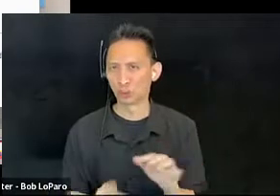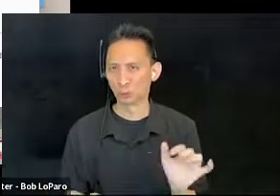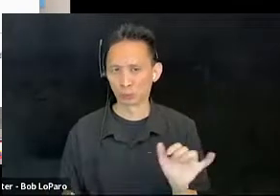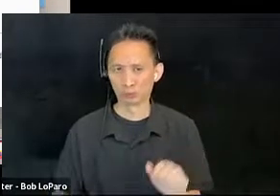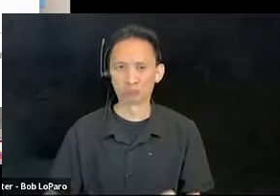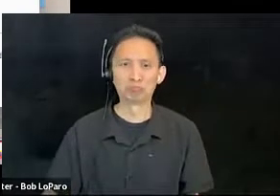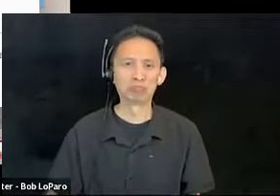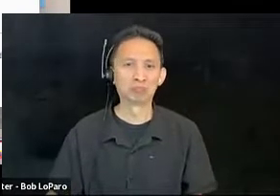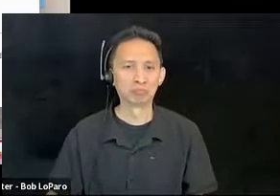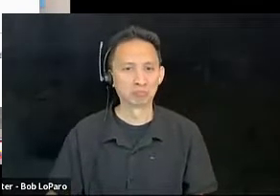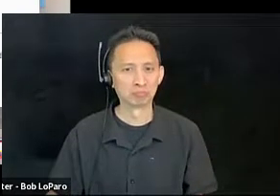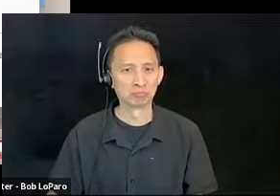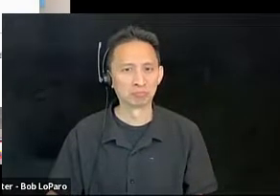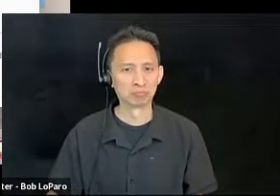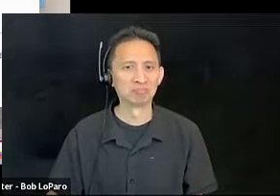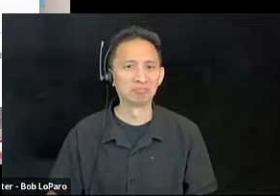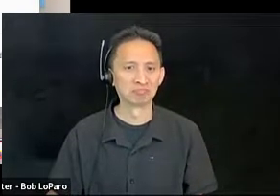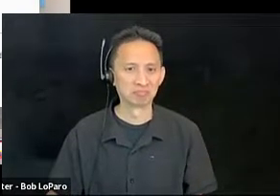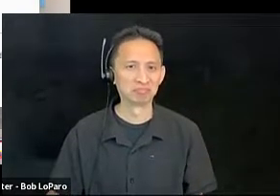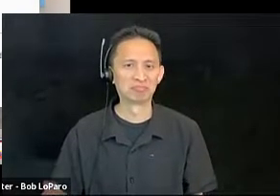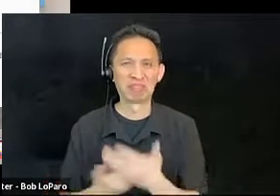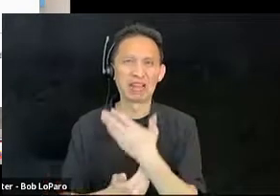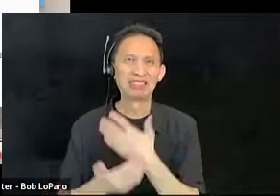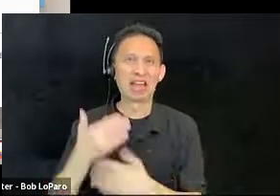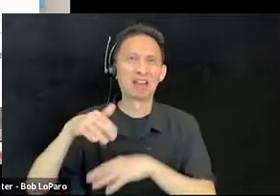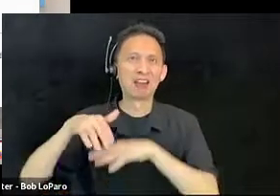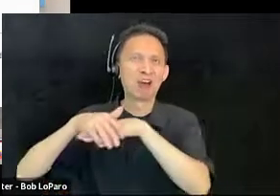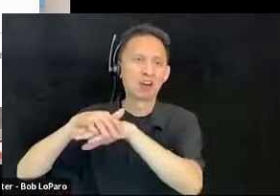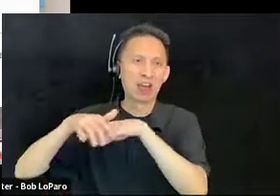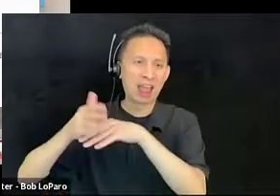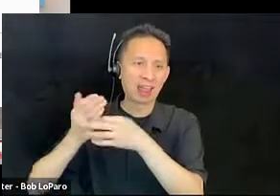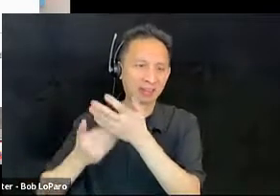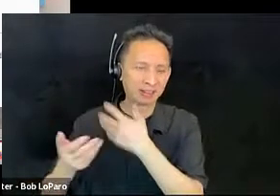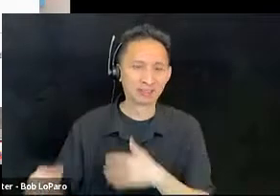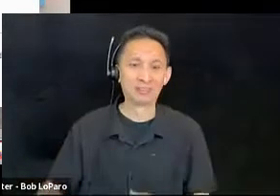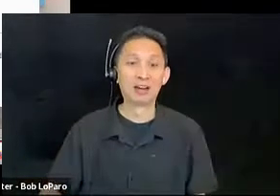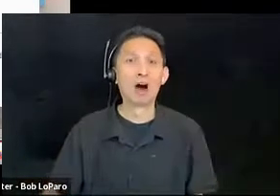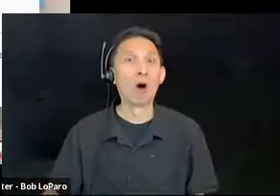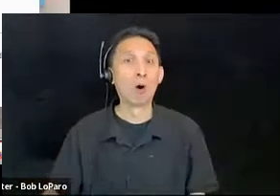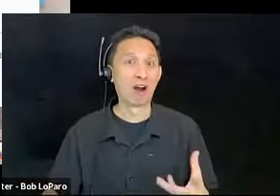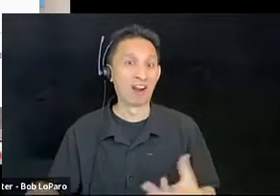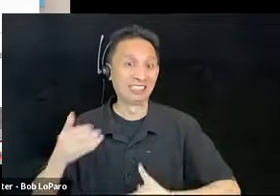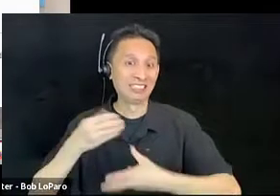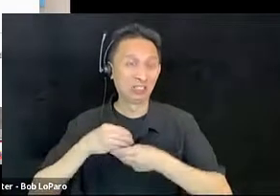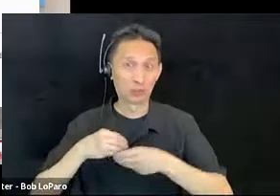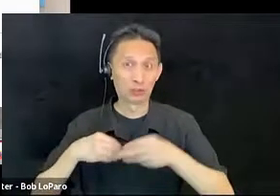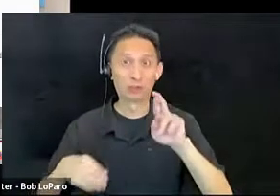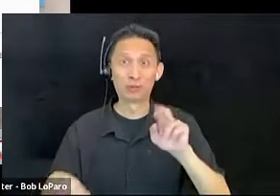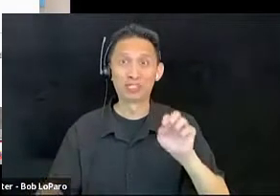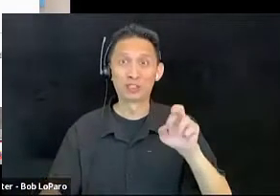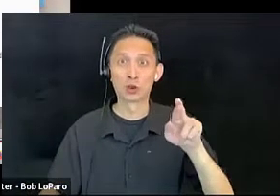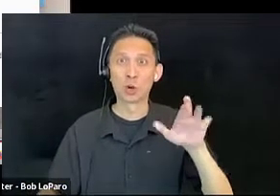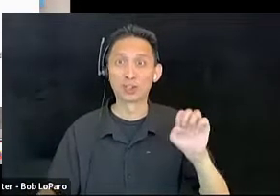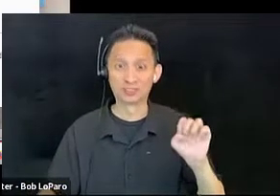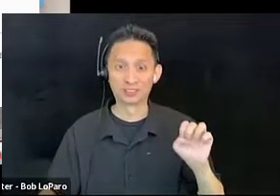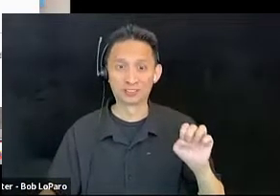hand under hand, etc. And then the additional resources actually has links to all of the articles